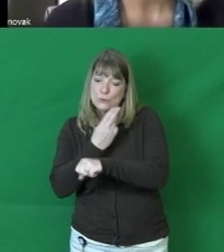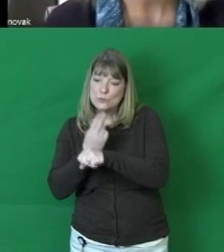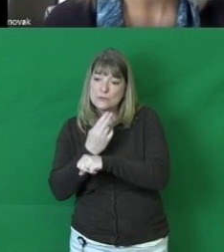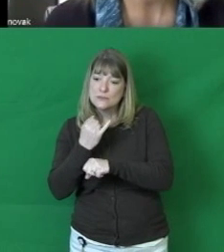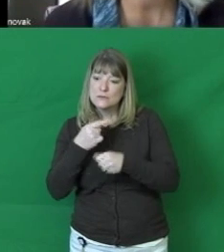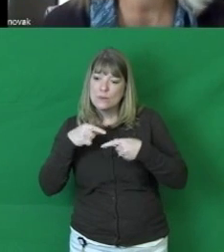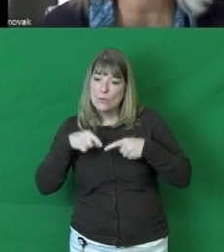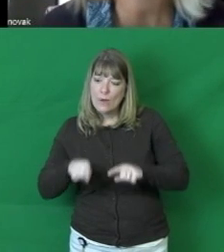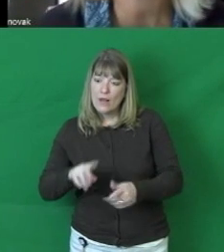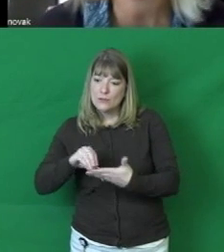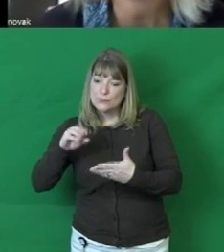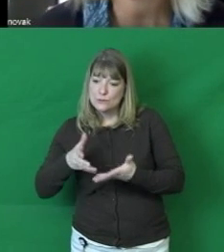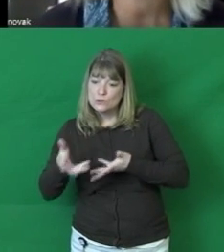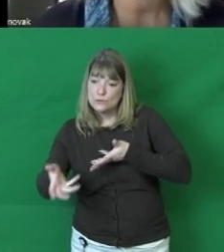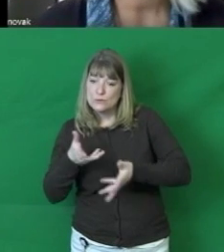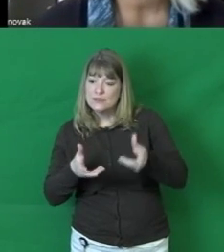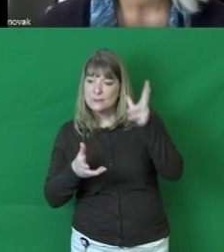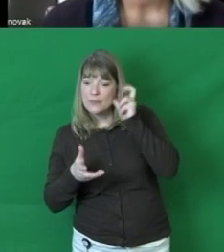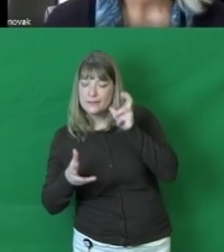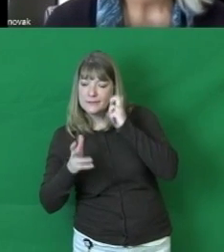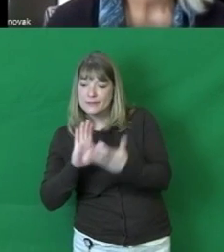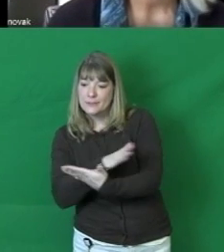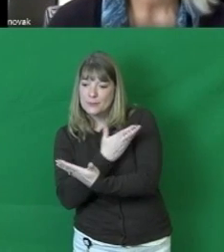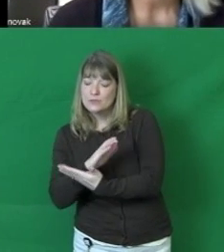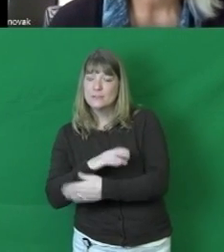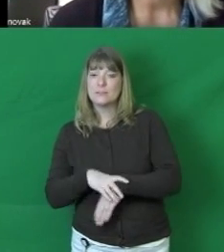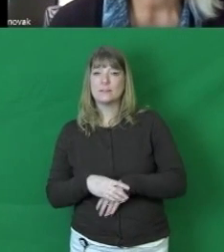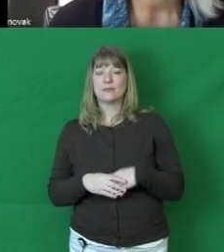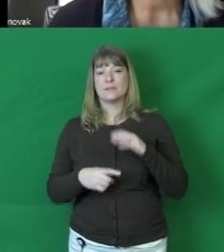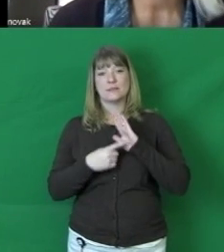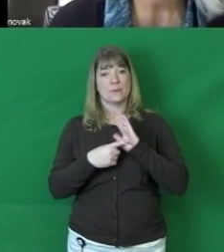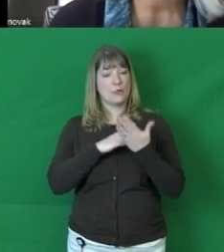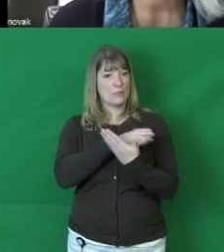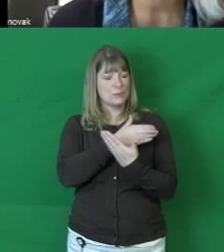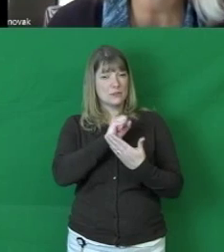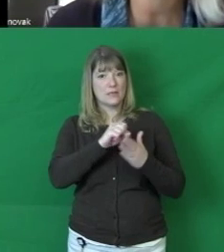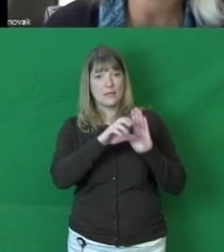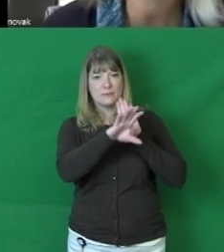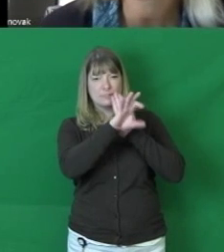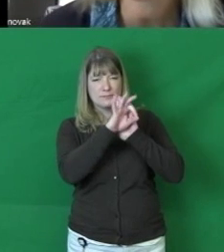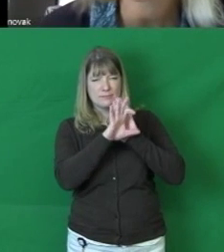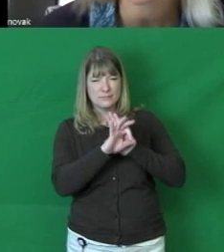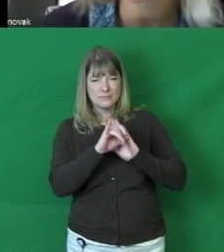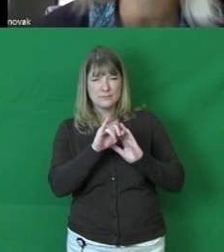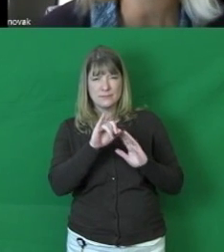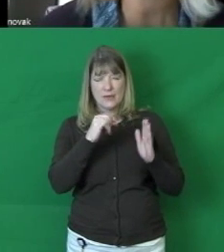when listening to music with students. For example, music can be used to identify parts of speech